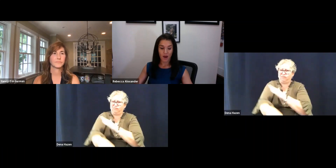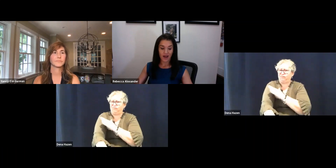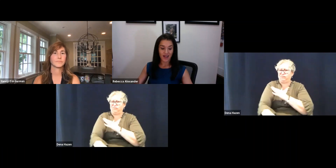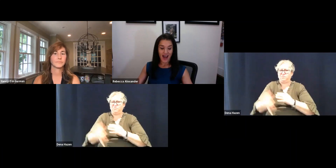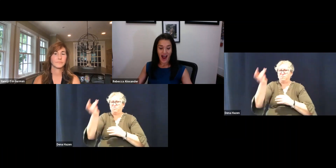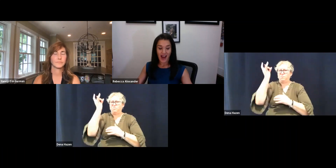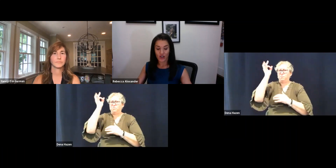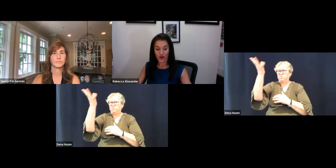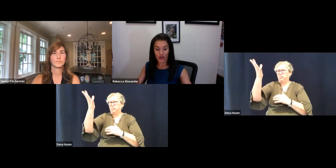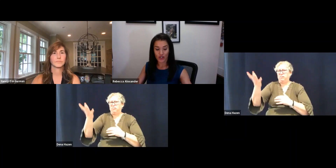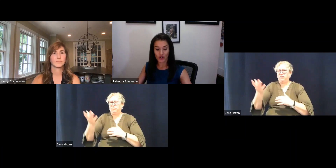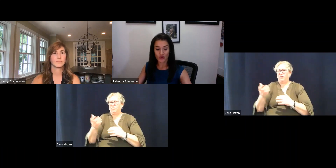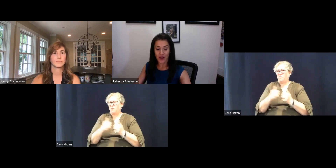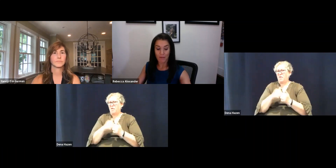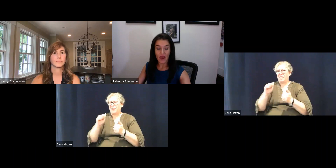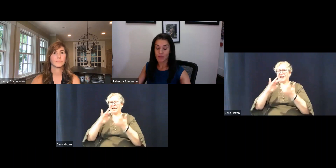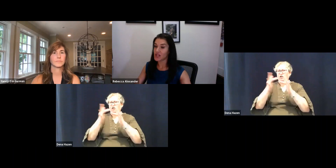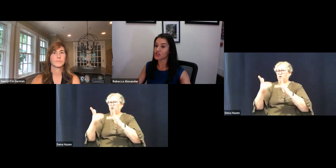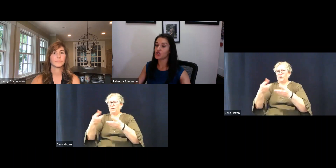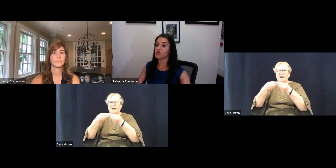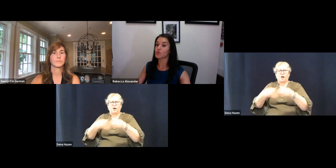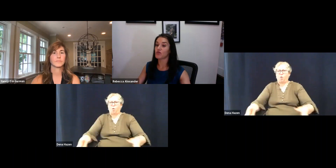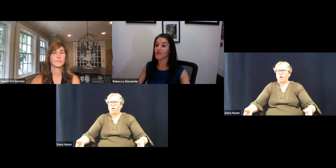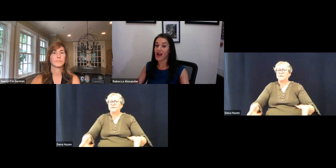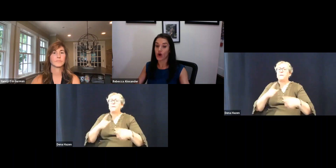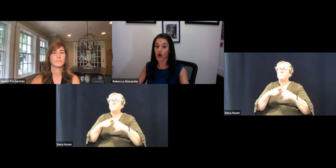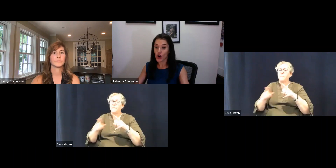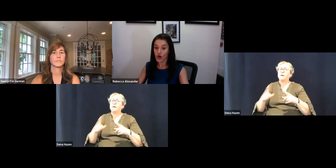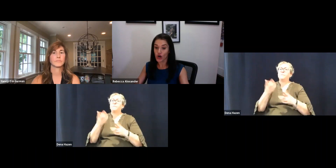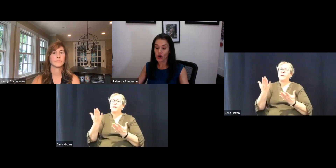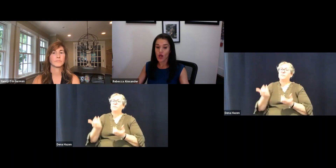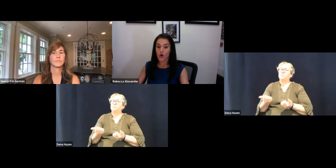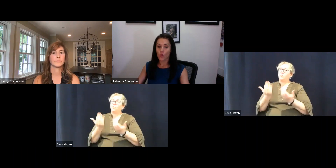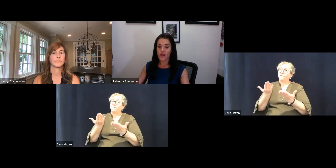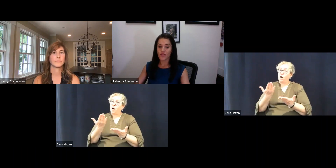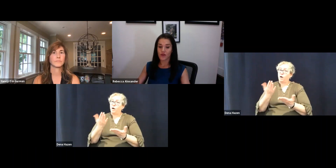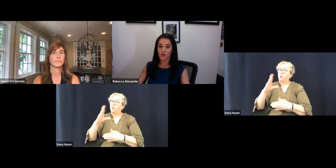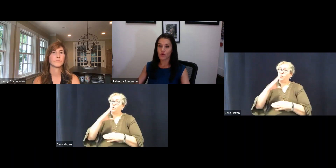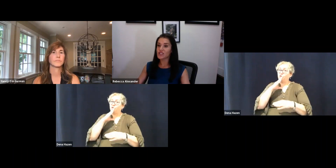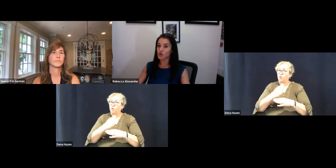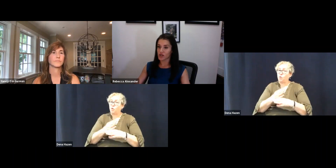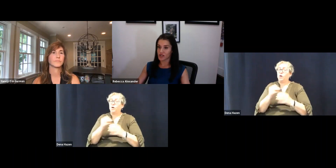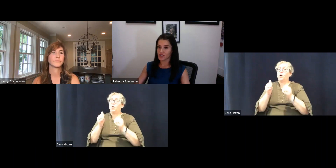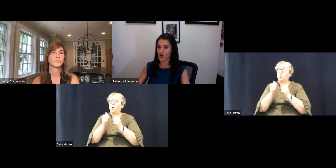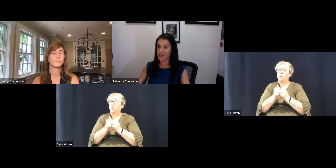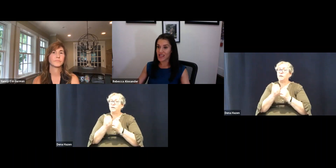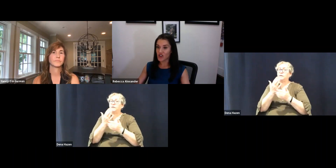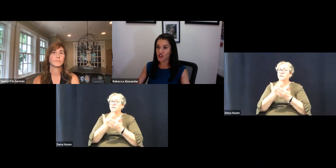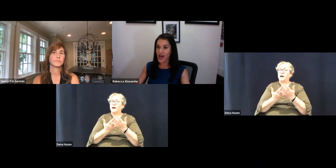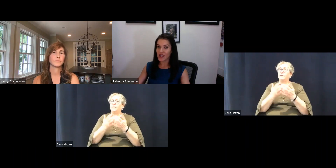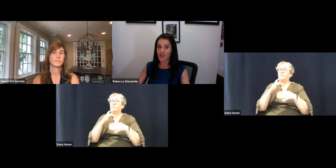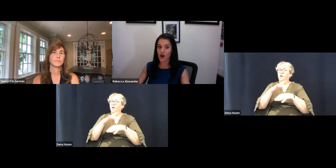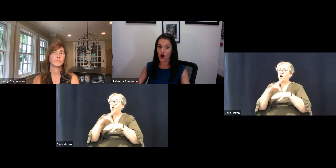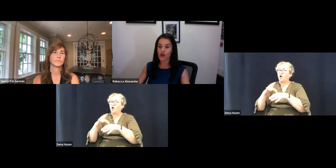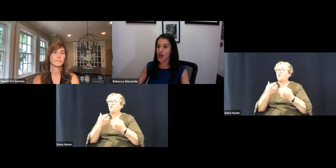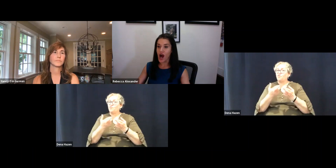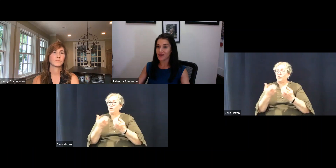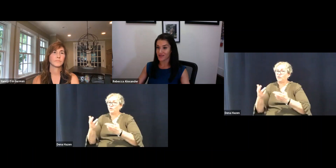But I encourage you that maybe to provide her with resources on the internet that are not